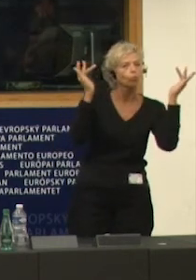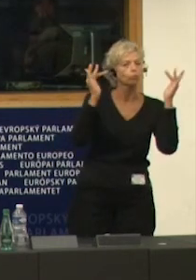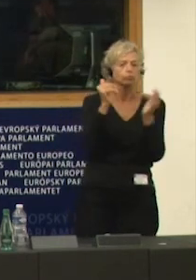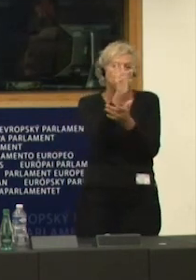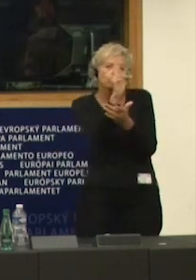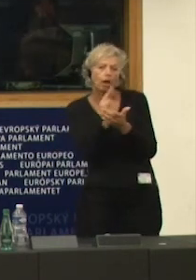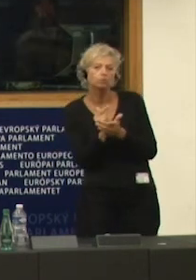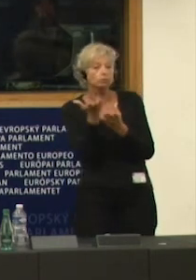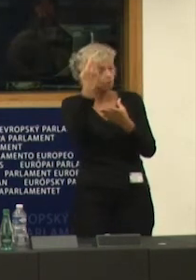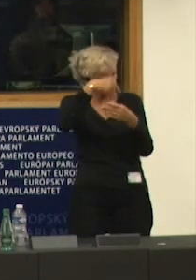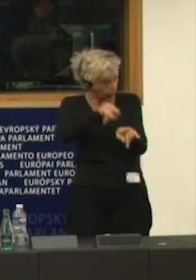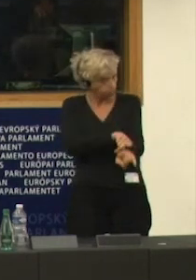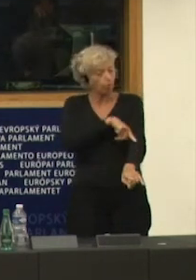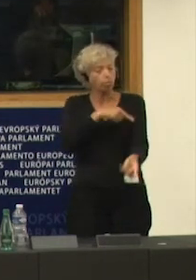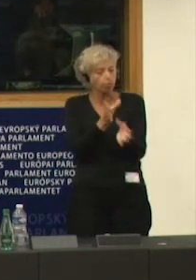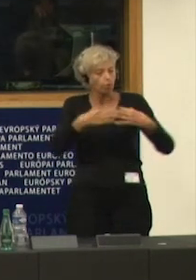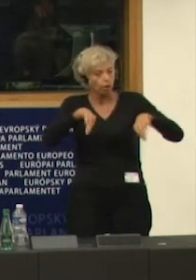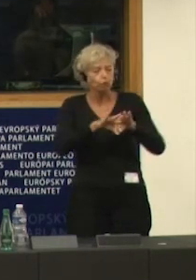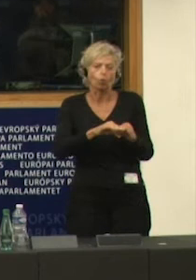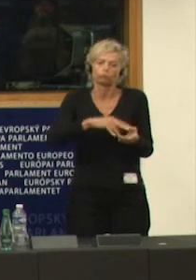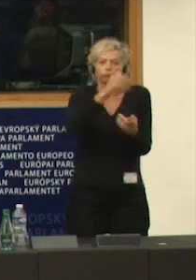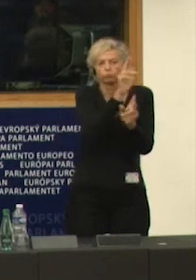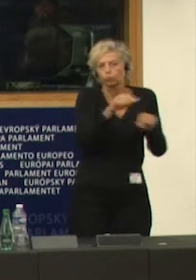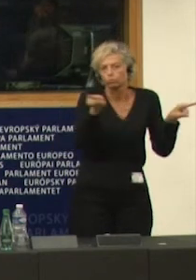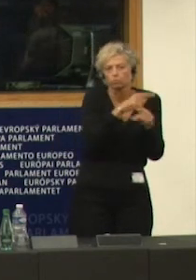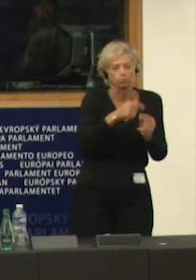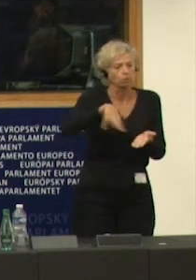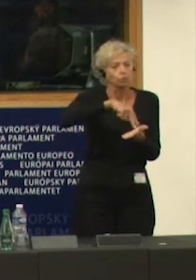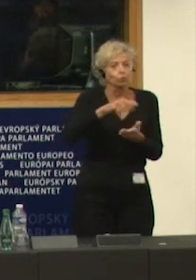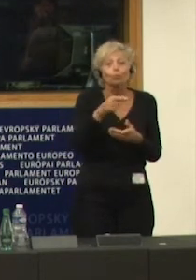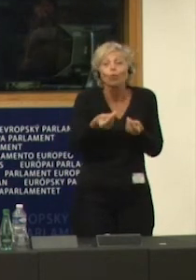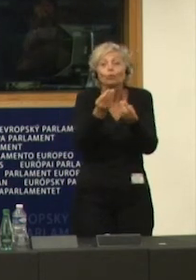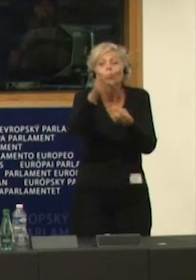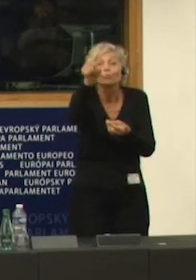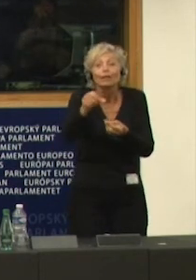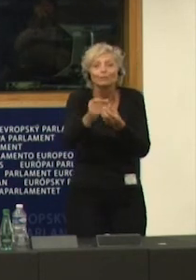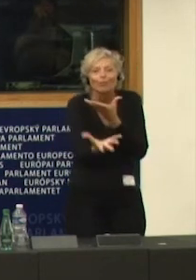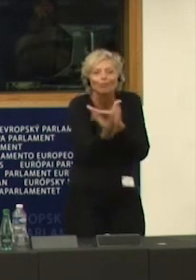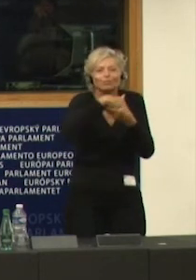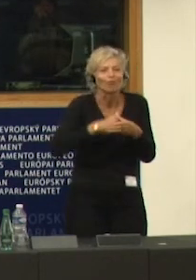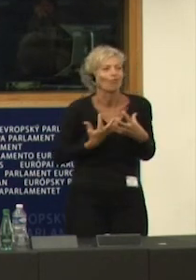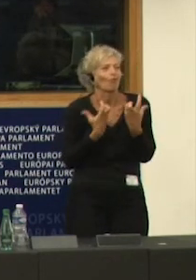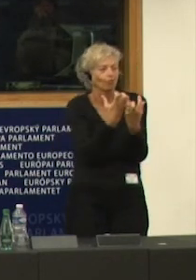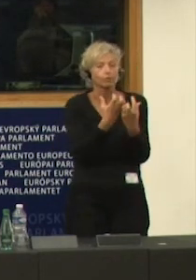Life is short. So, especially for these people. They have to have more fun.